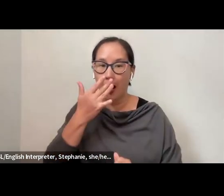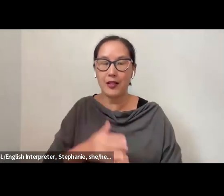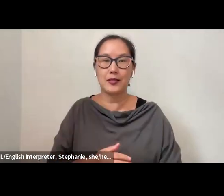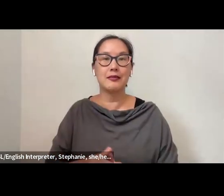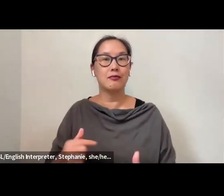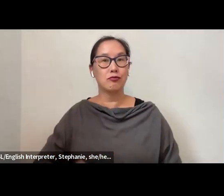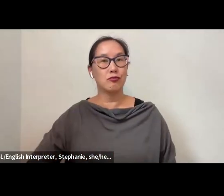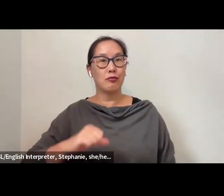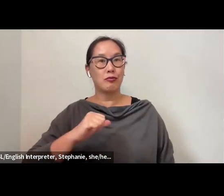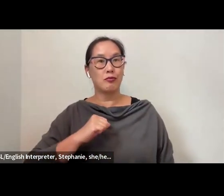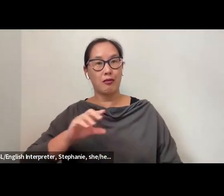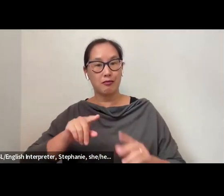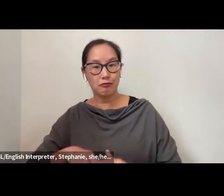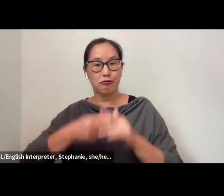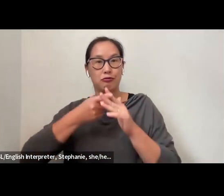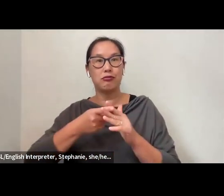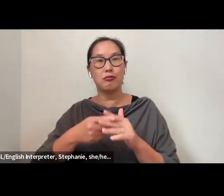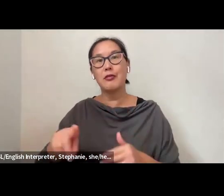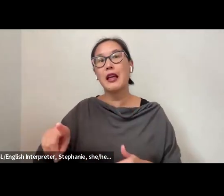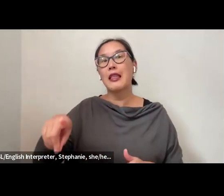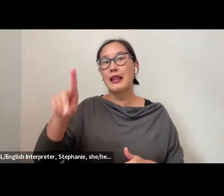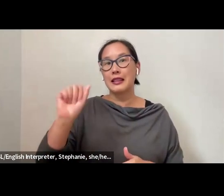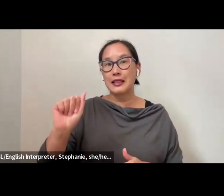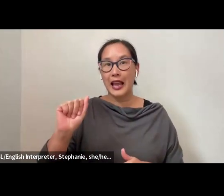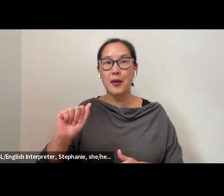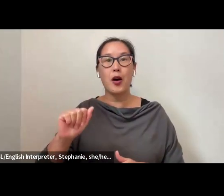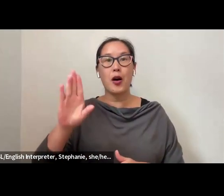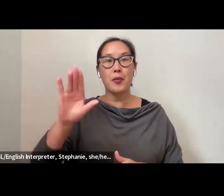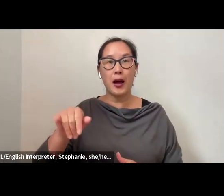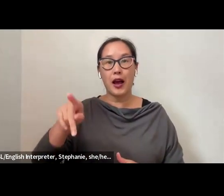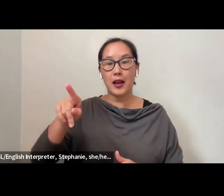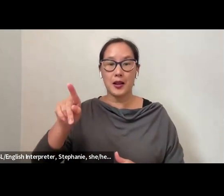BIPOC Film Collective, founded by Shaina Ghuraya and myself.